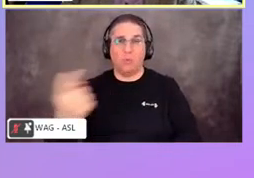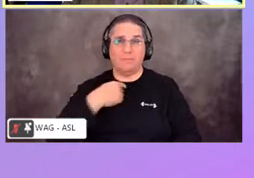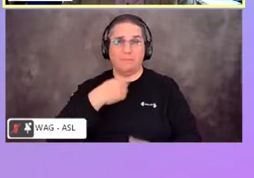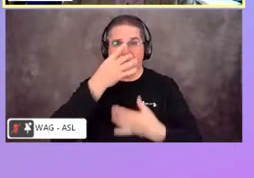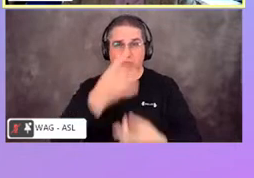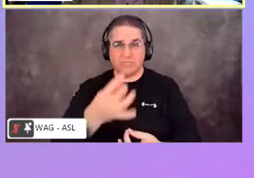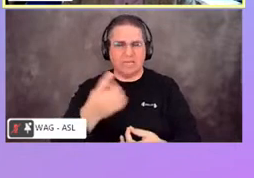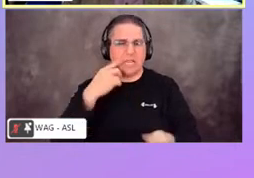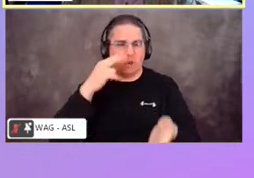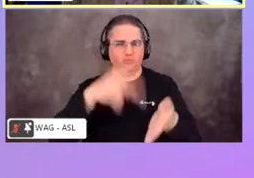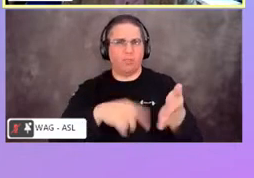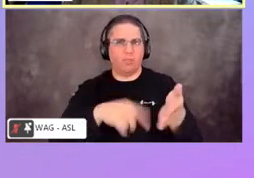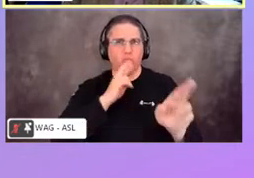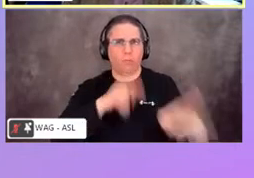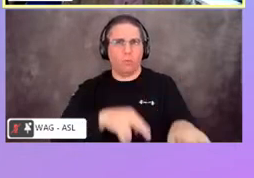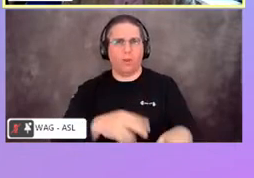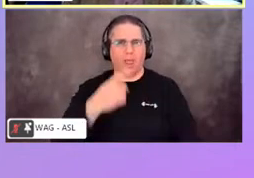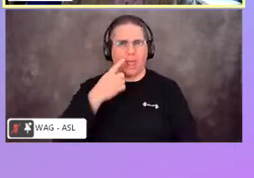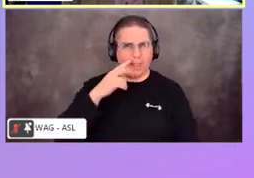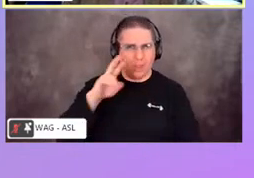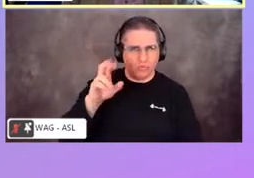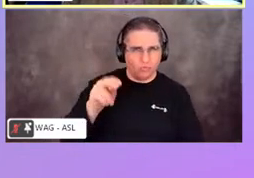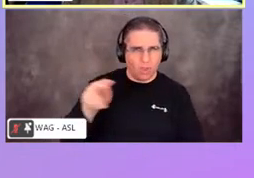we have been happy to present the monitoring data to the